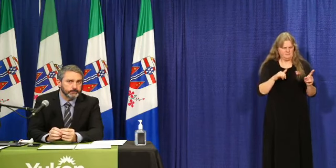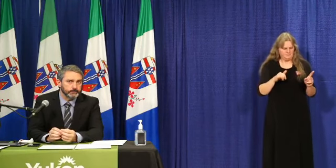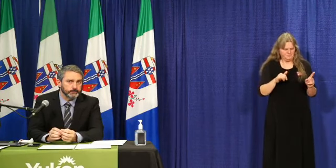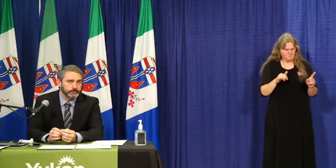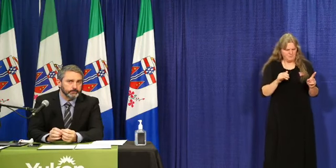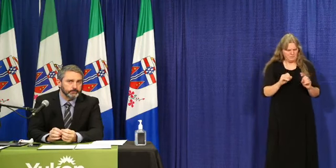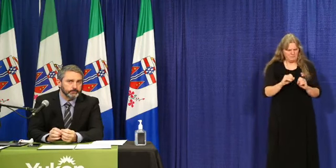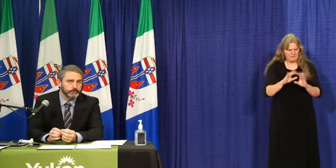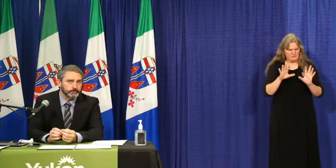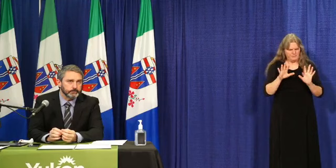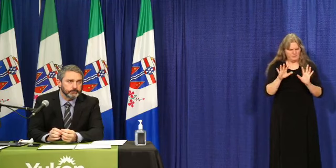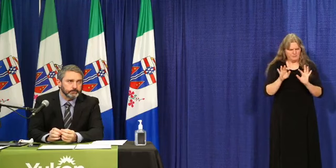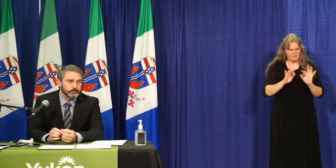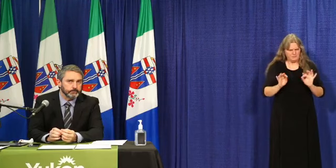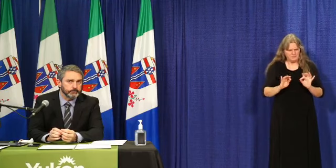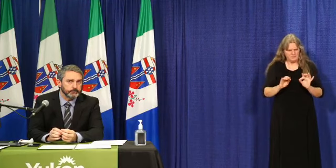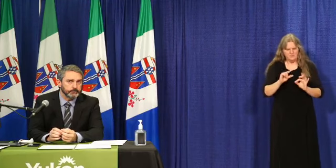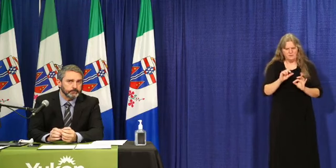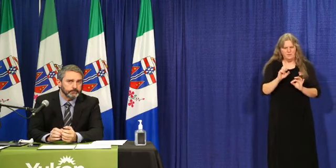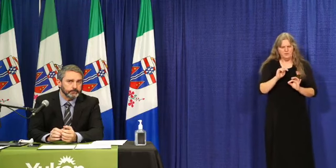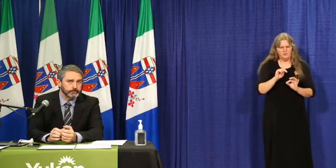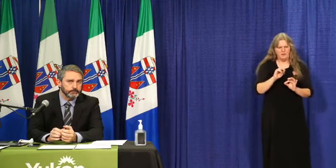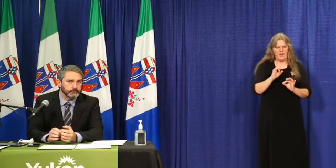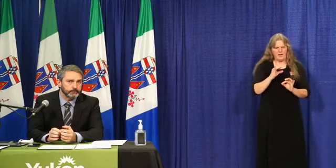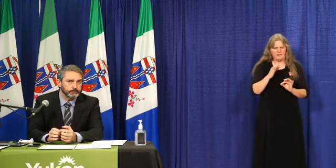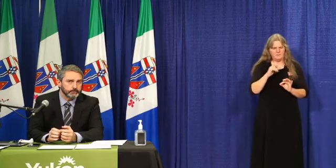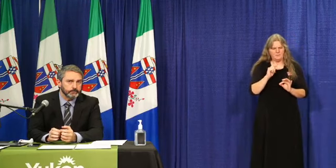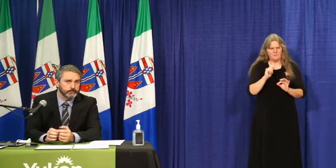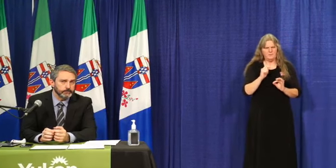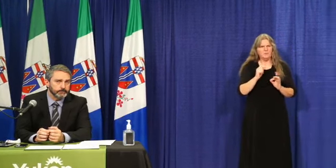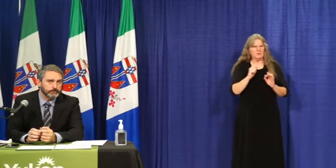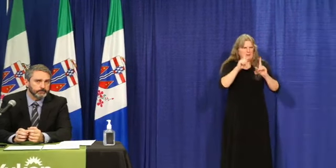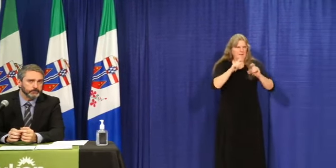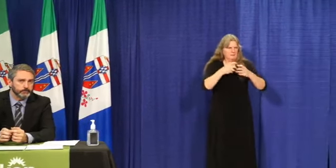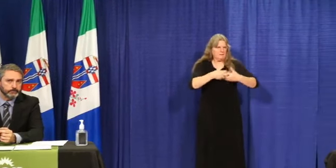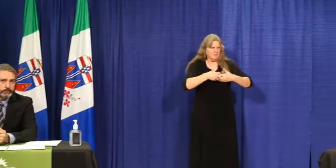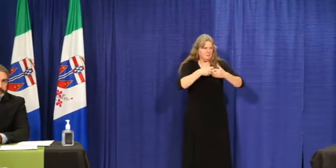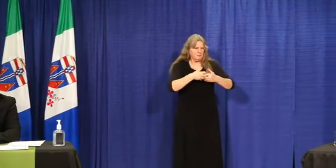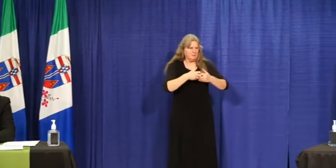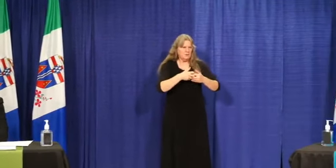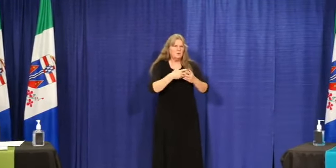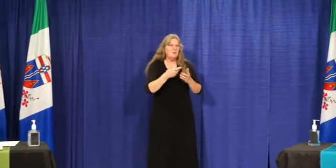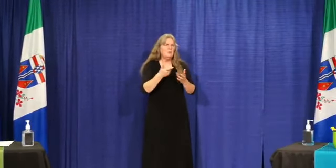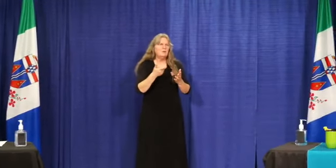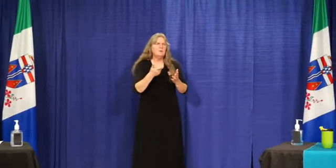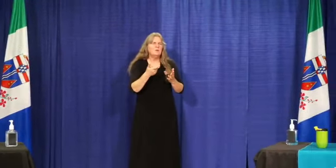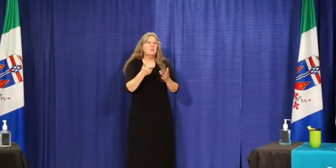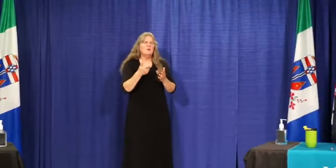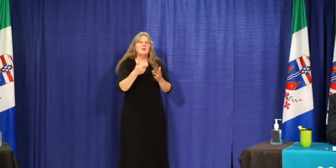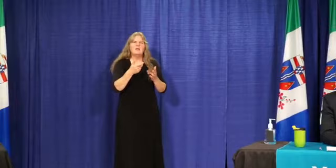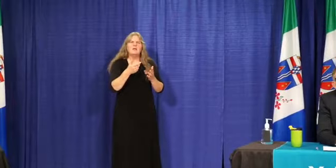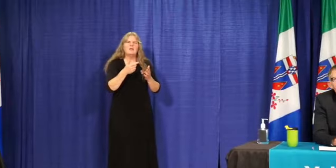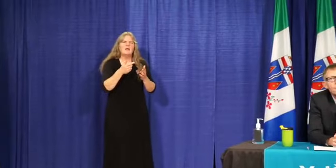X -- Jean experts machine. Will it tell you what it is finding traces of?